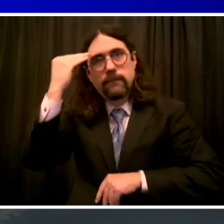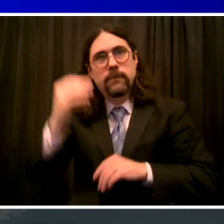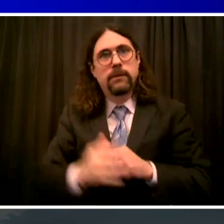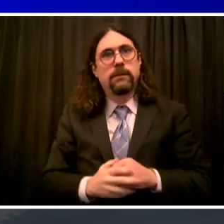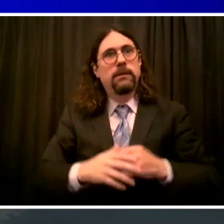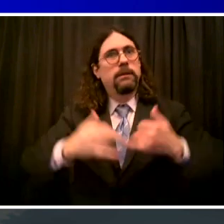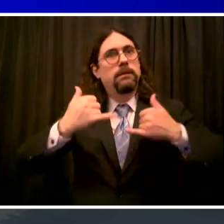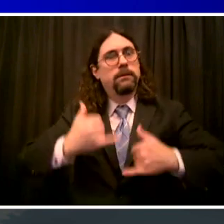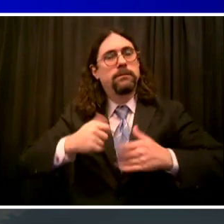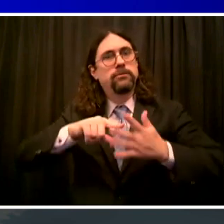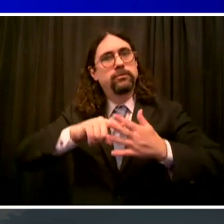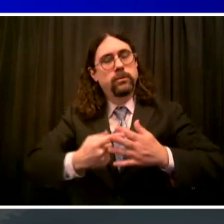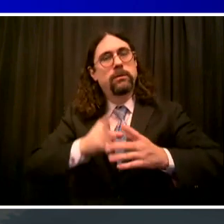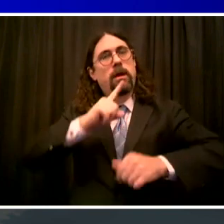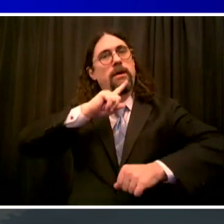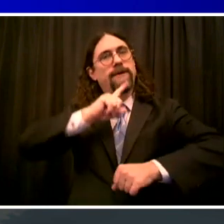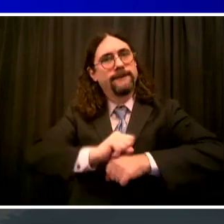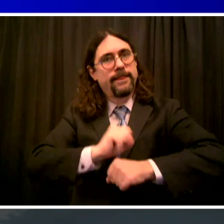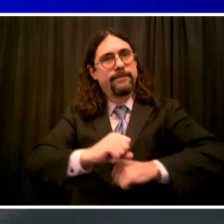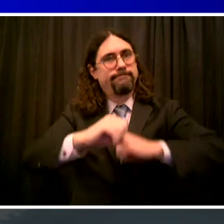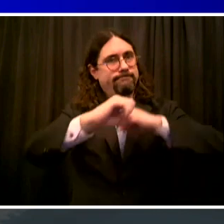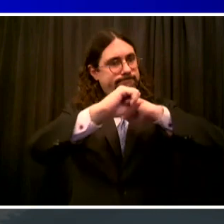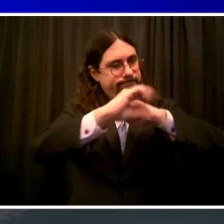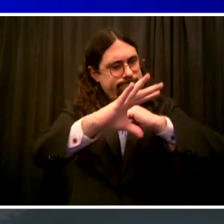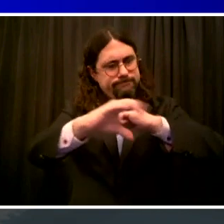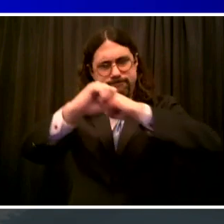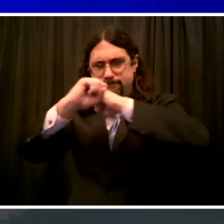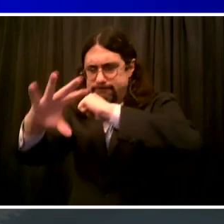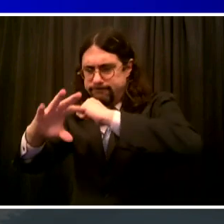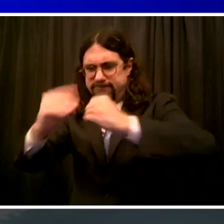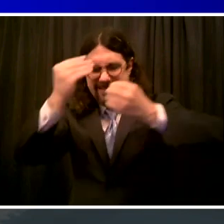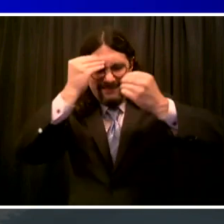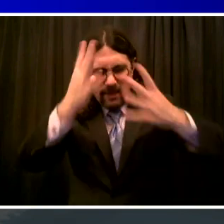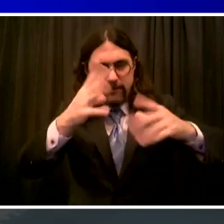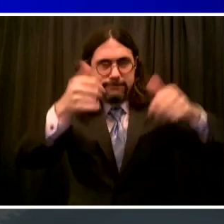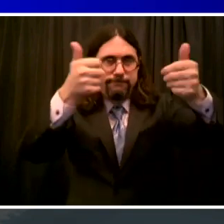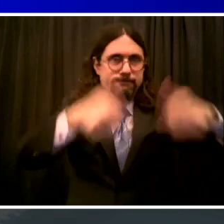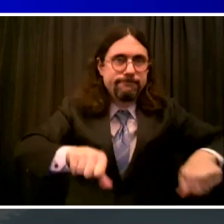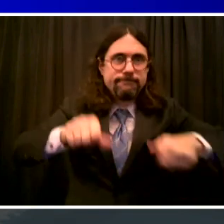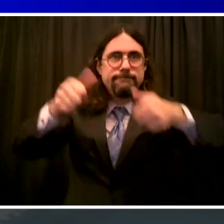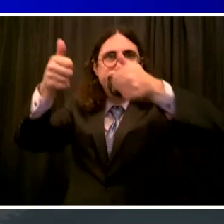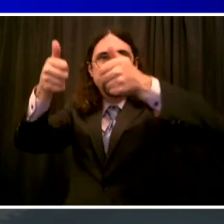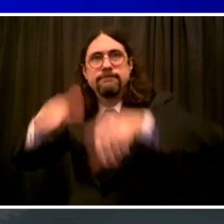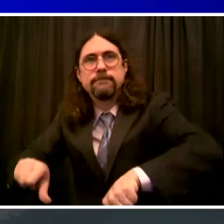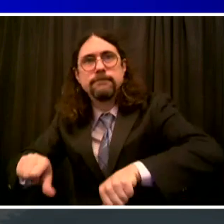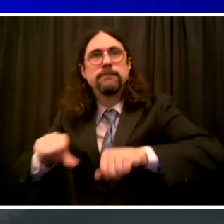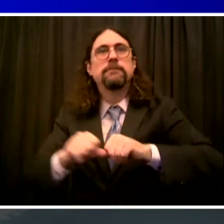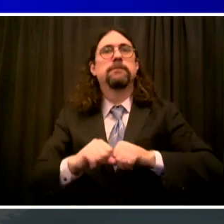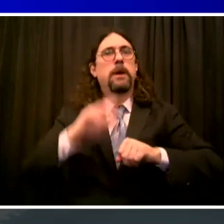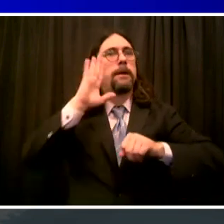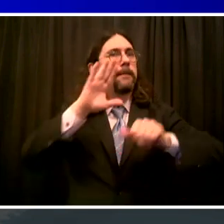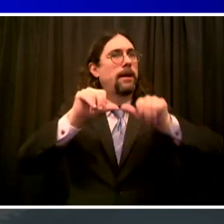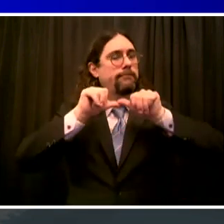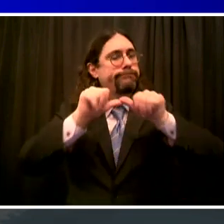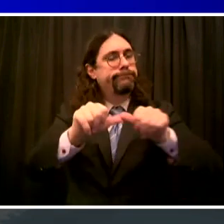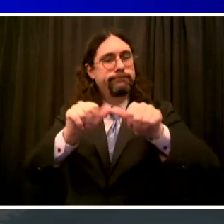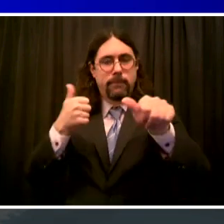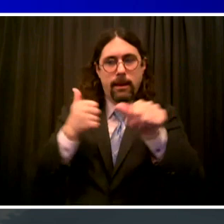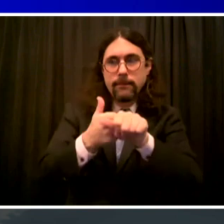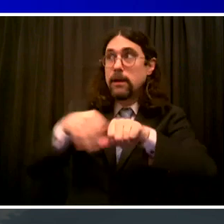BINEG TODAY. AND THEN OVER THE NEXT WEEK OR TWO, YOU'LL SEE A GROWING EFFORT TO INFORM PEOPLE, TO LET THEM KNOW WHAT TO LOOK OUT